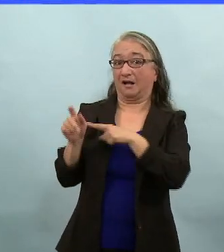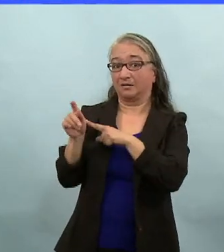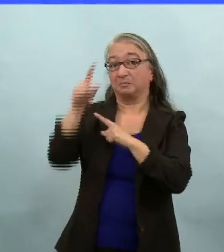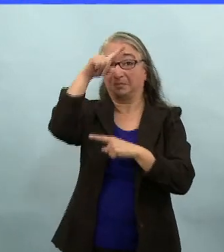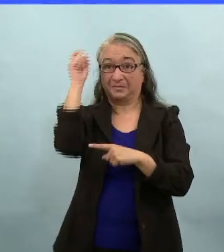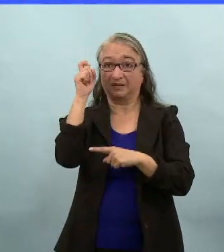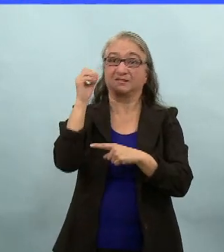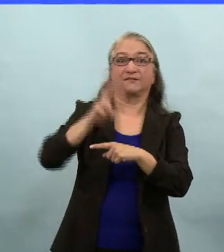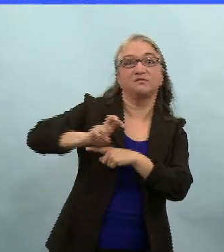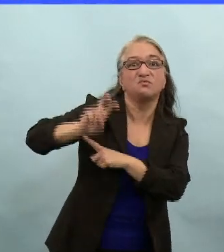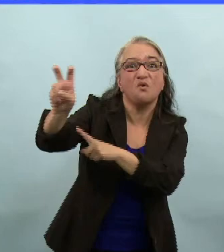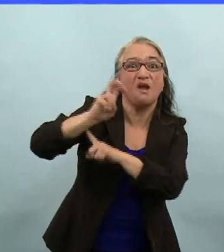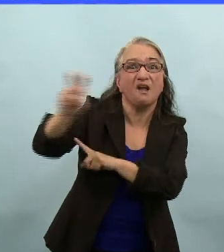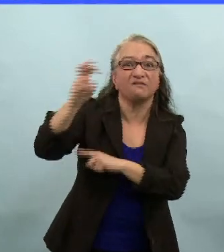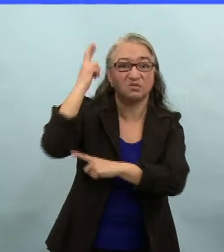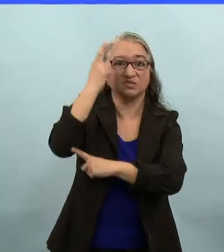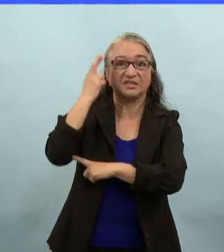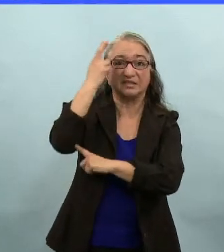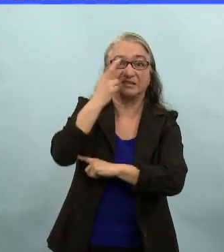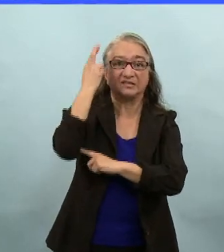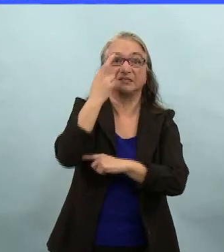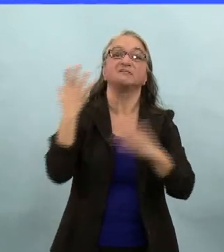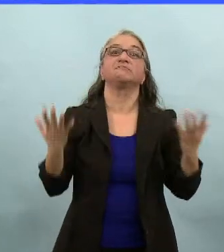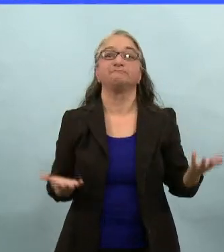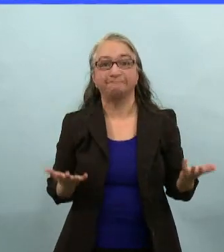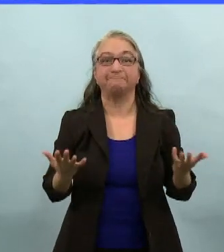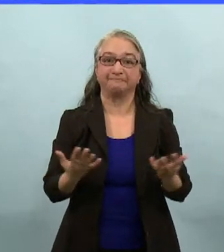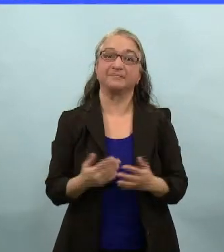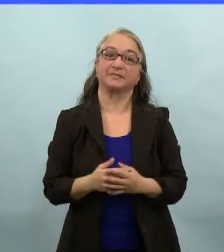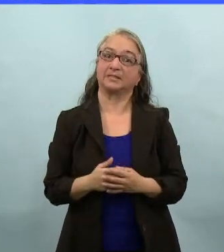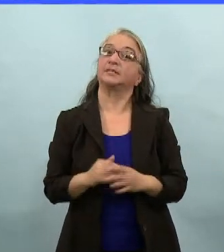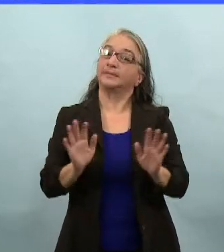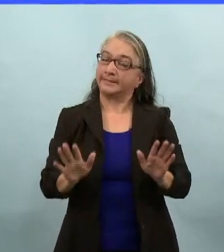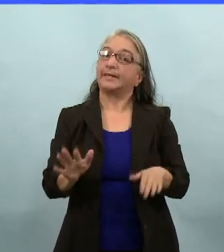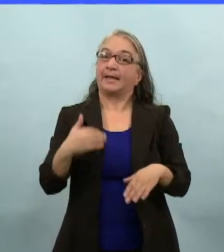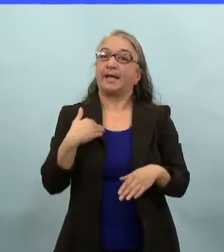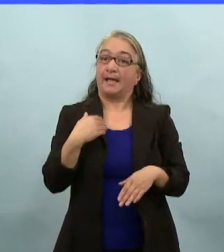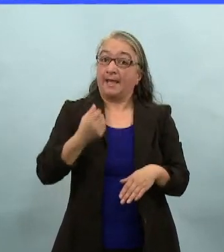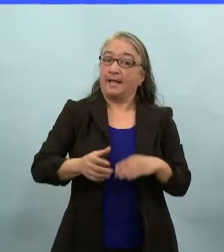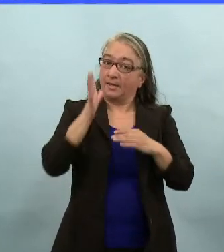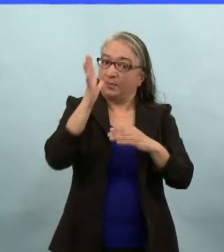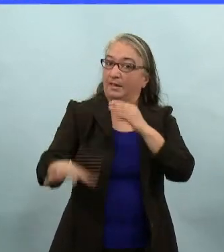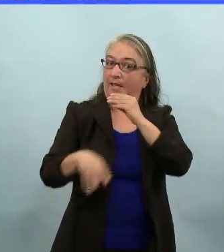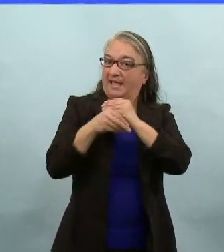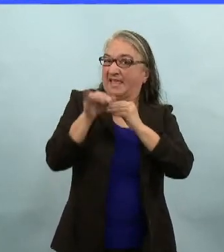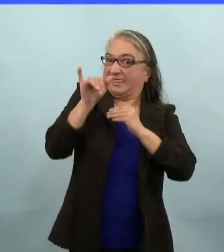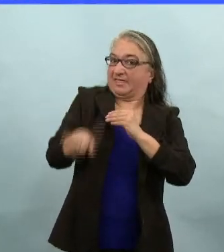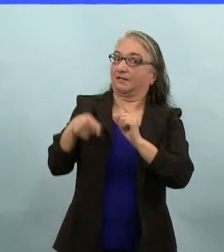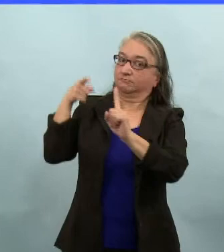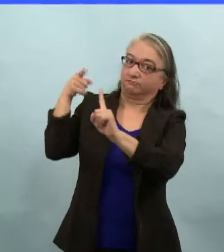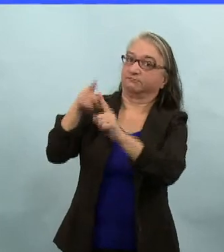future travel so i have a few things that i want to say about that and the first is that protecting